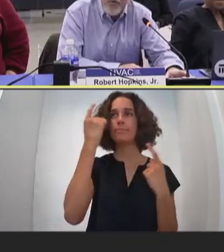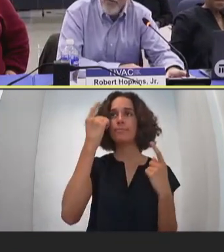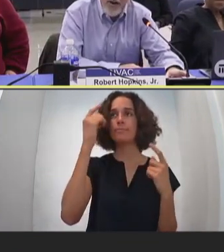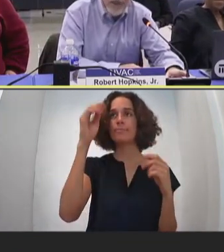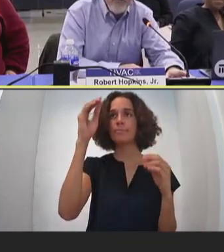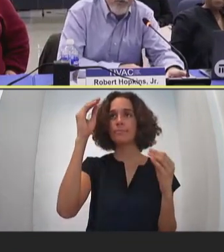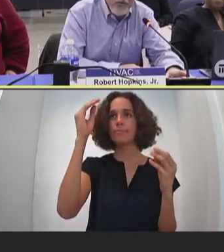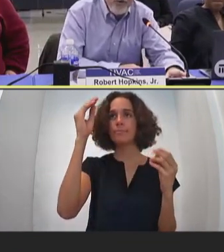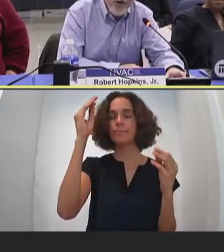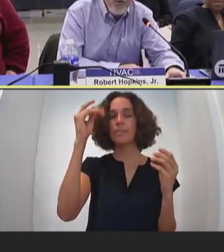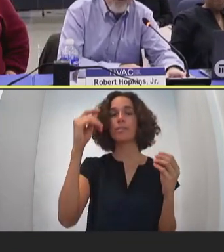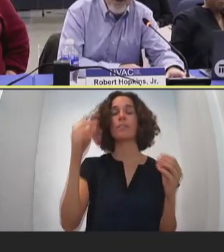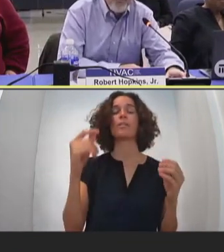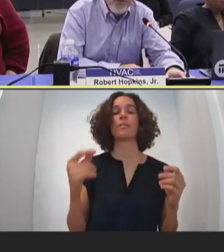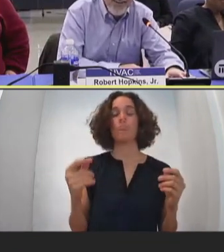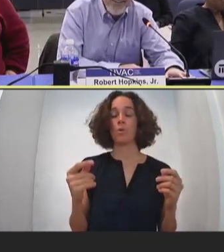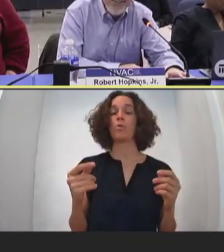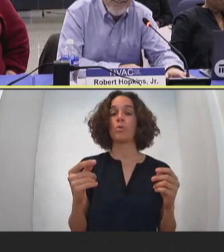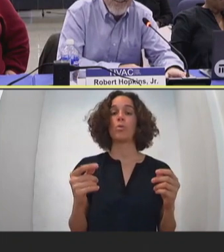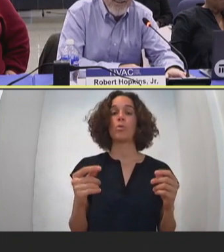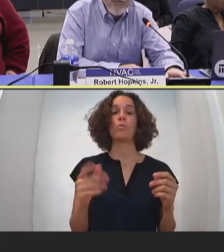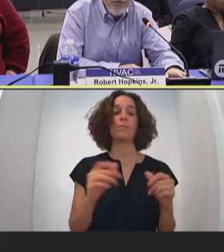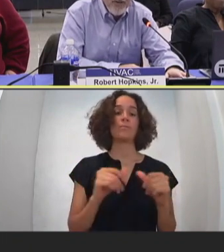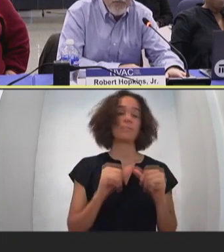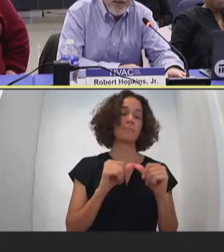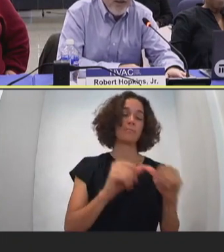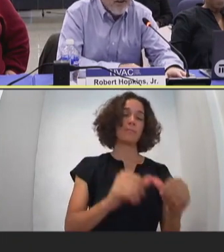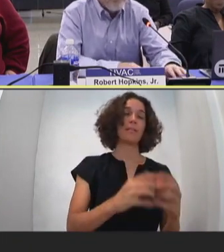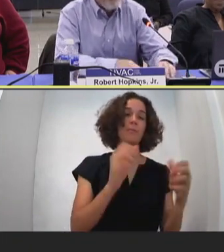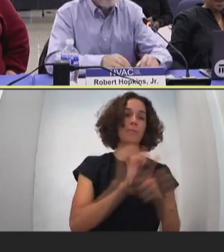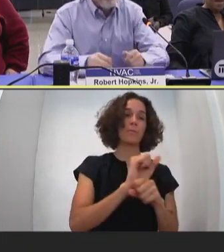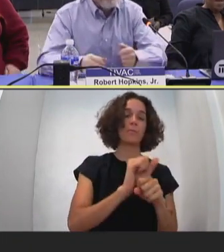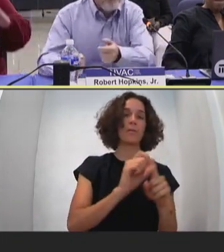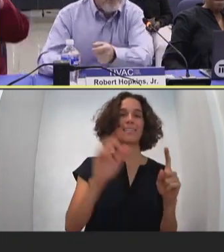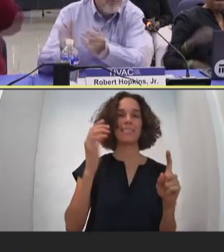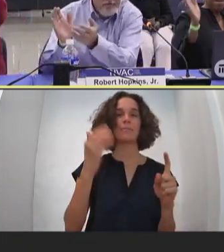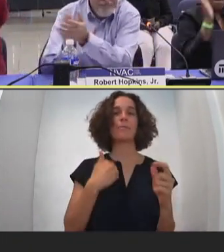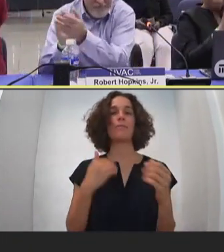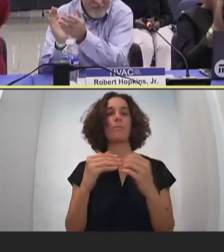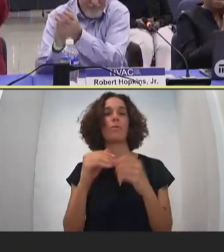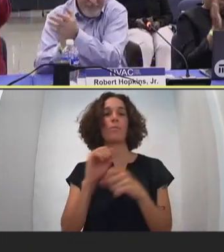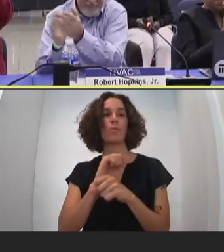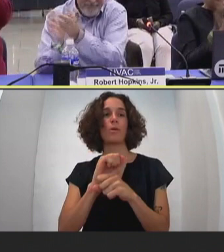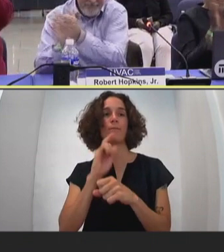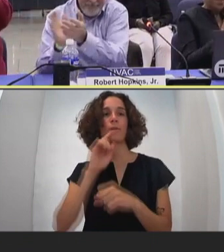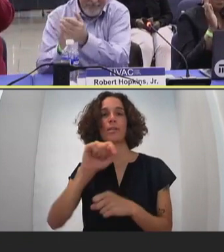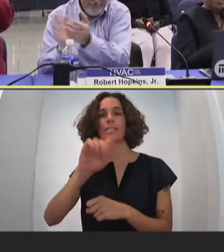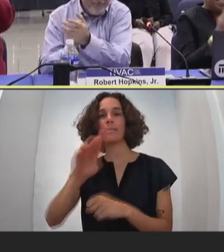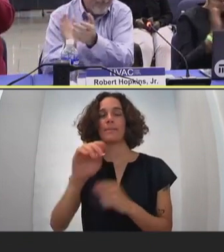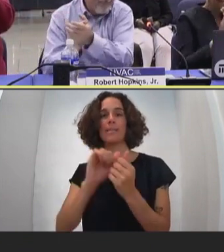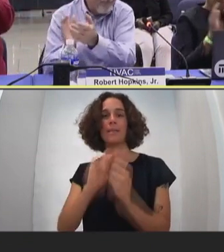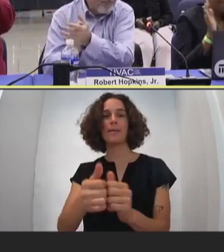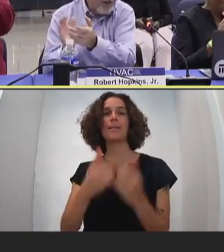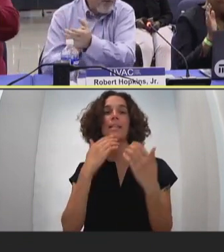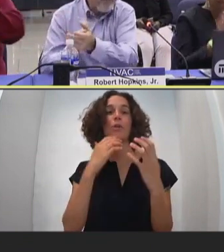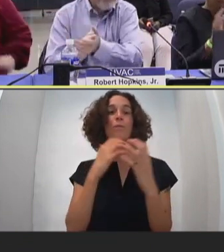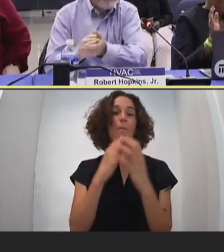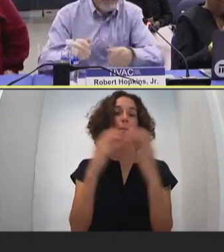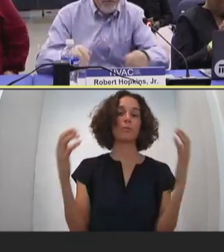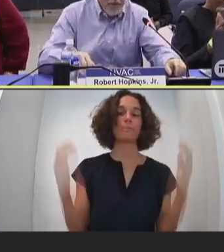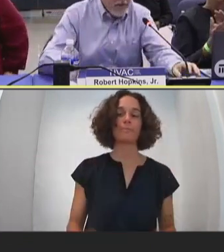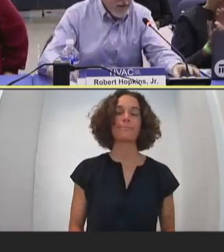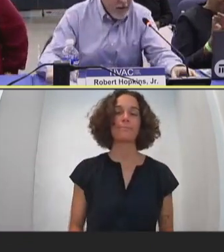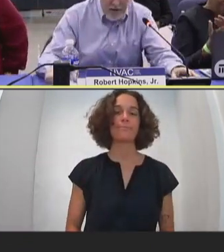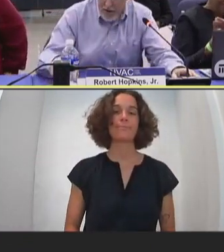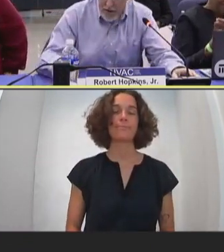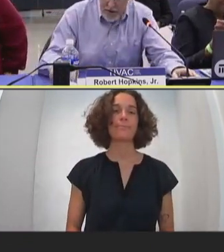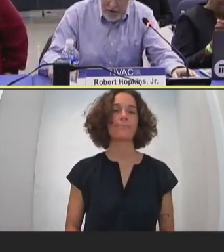got even further to go, it sounds like for the TB [unintelligible]. Thank you all very much.